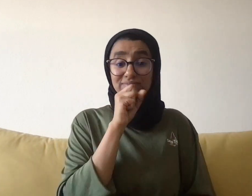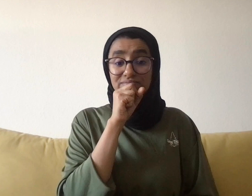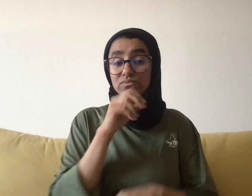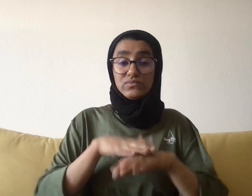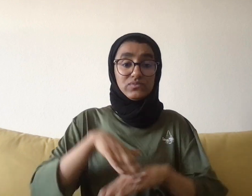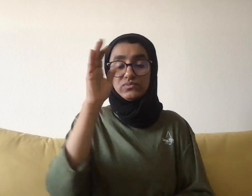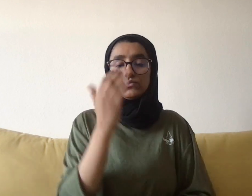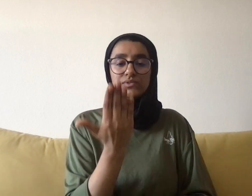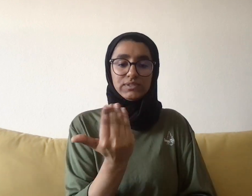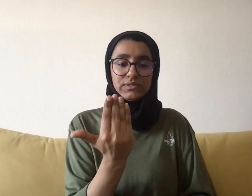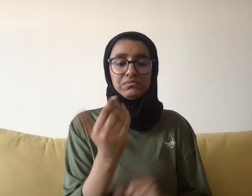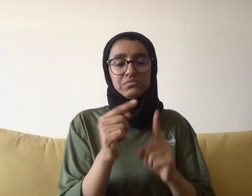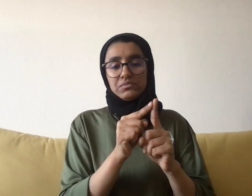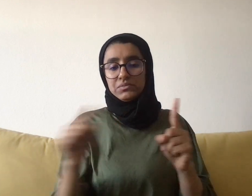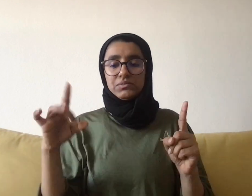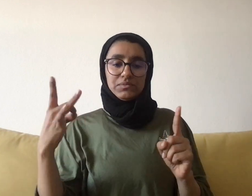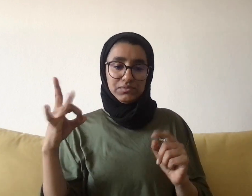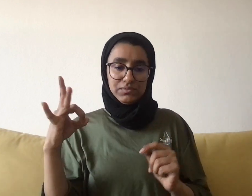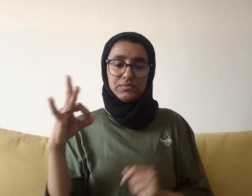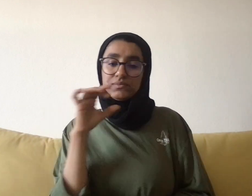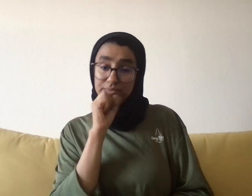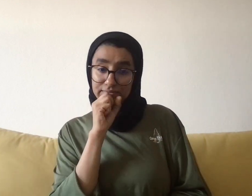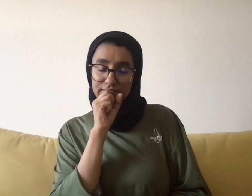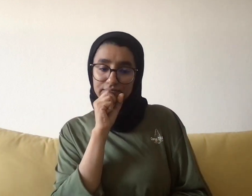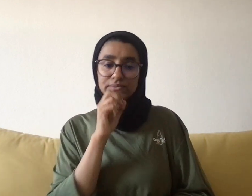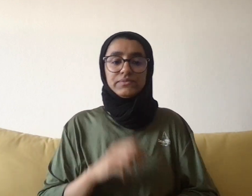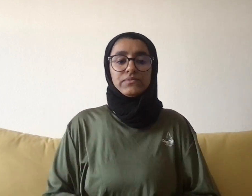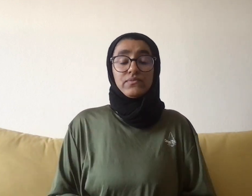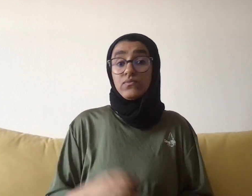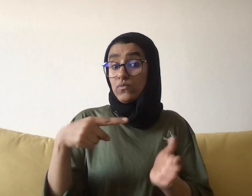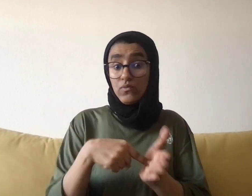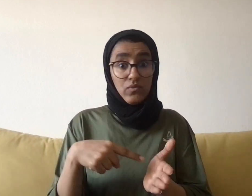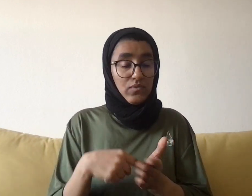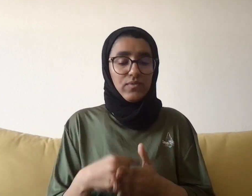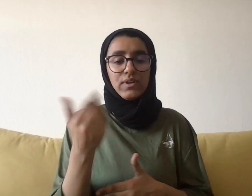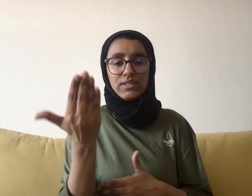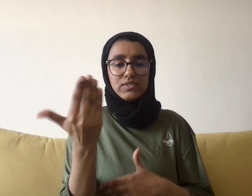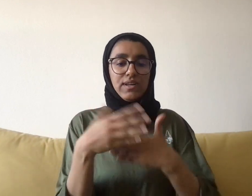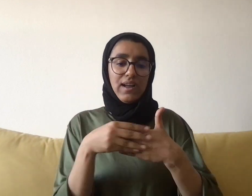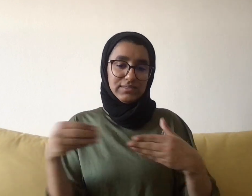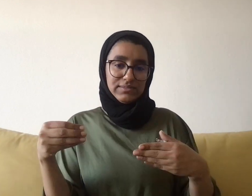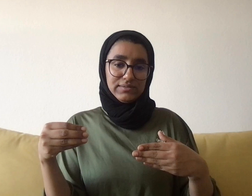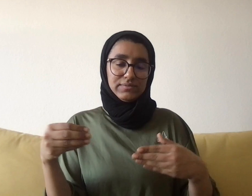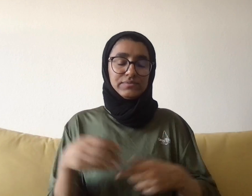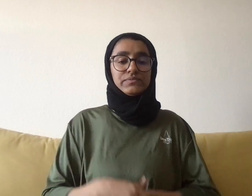Age Range: 15 - 18 years old Pay is $15.00/hr